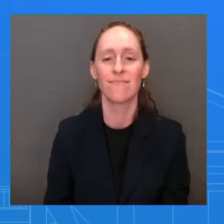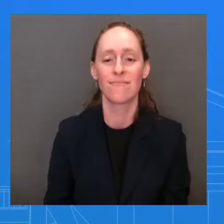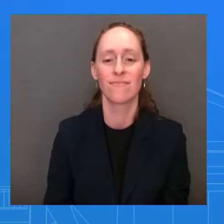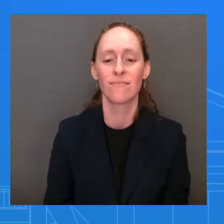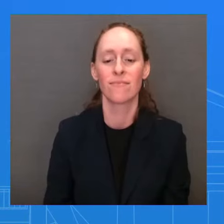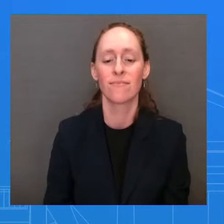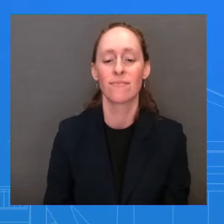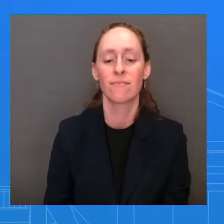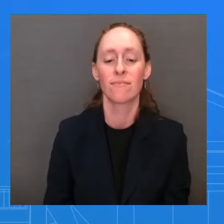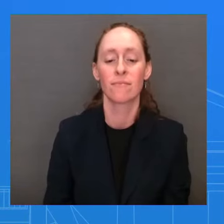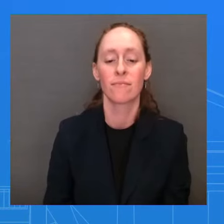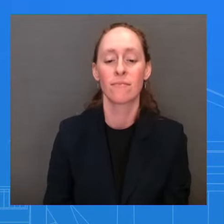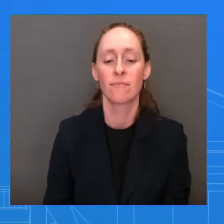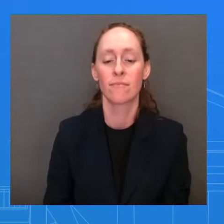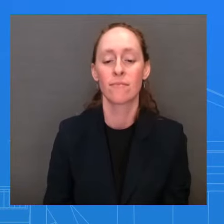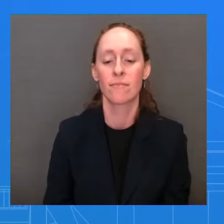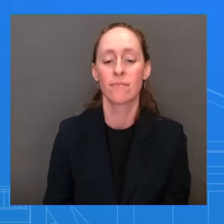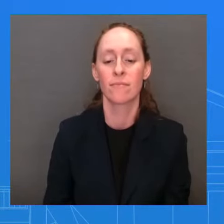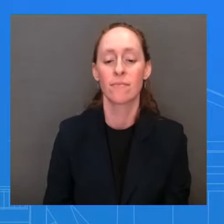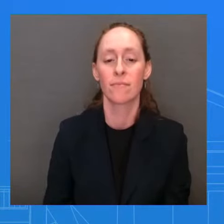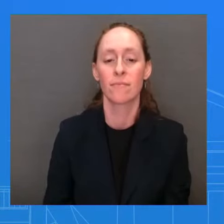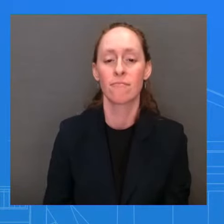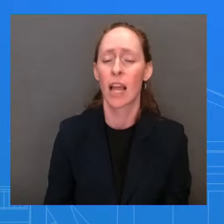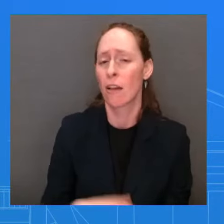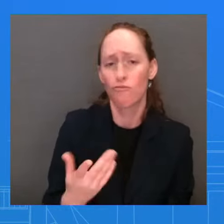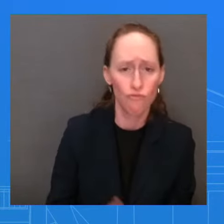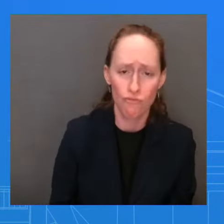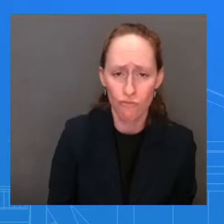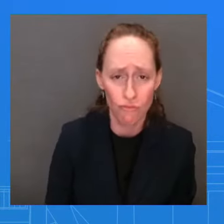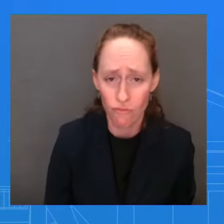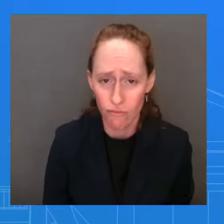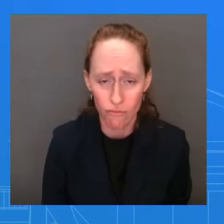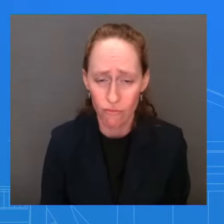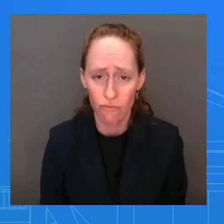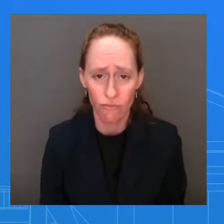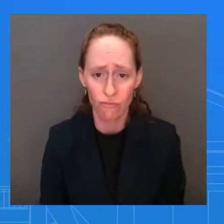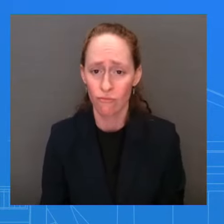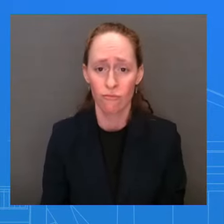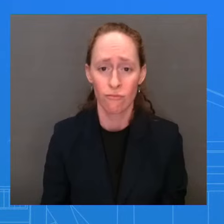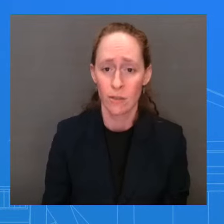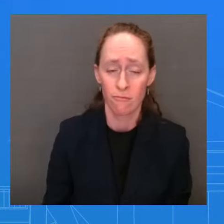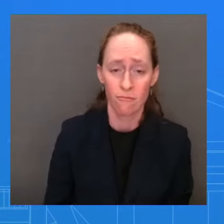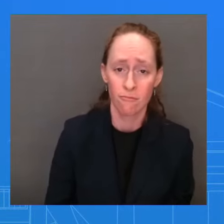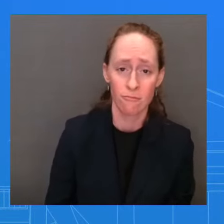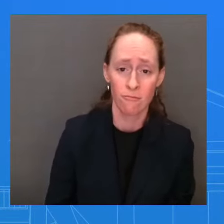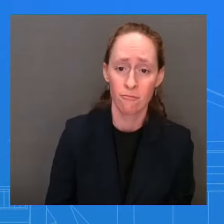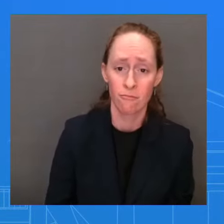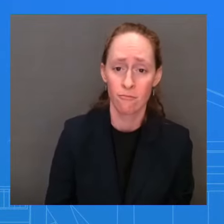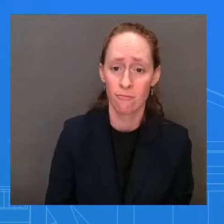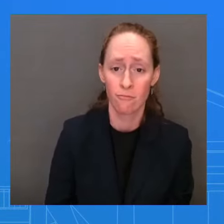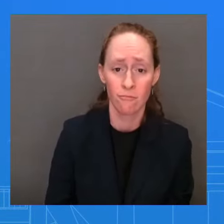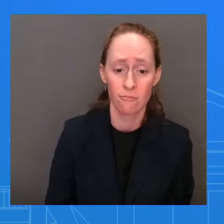you know, when it comes to age, it's the same thing that we heard in 2020. Right? We heard that over and over in 2020.